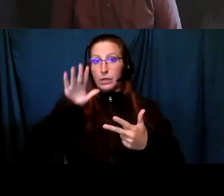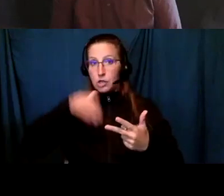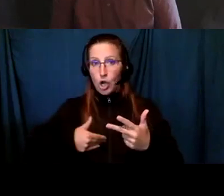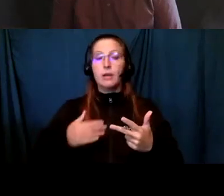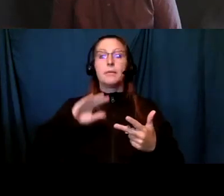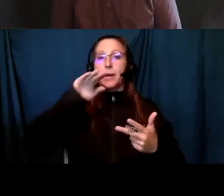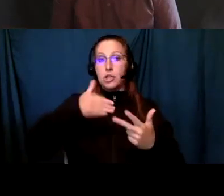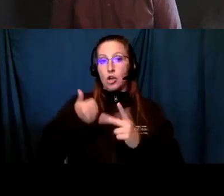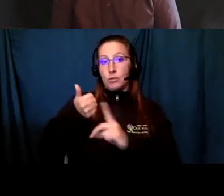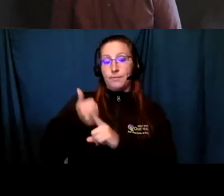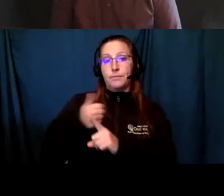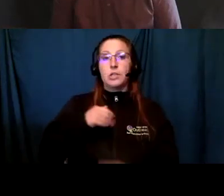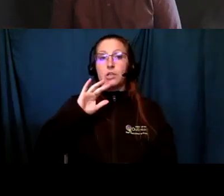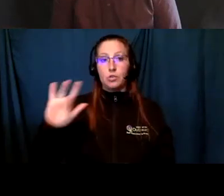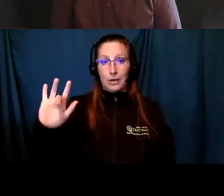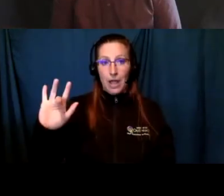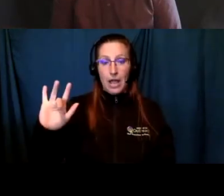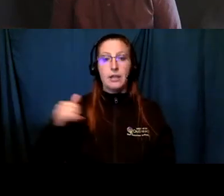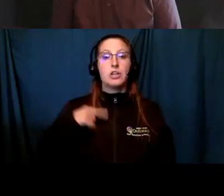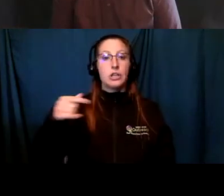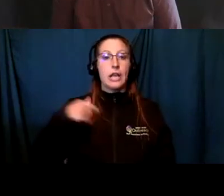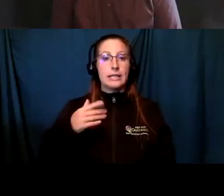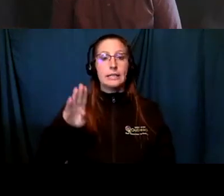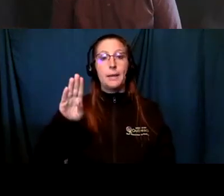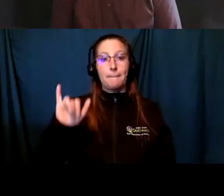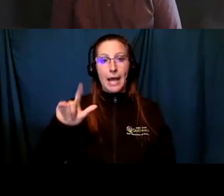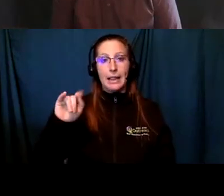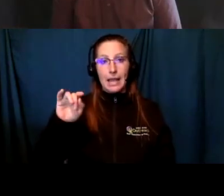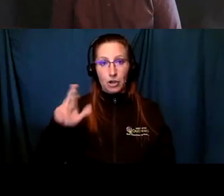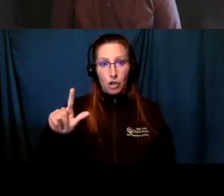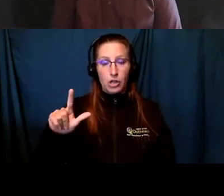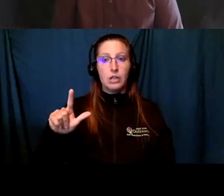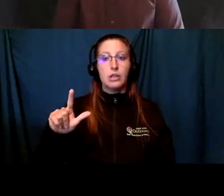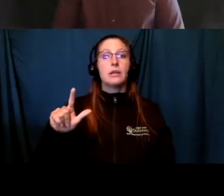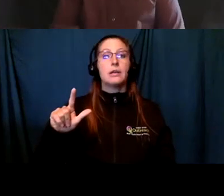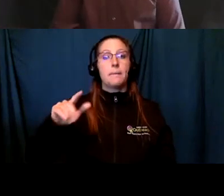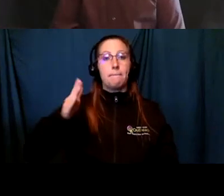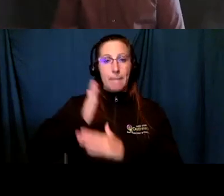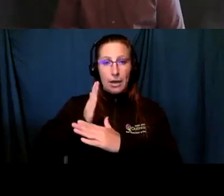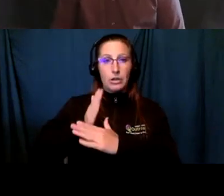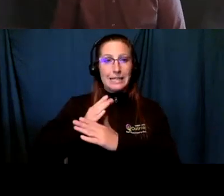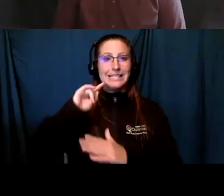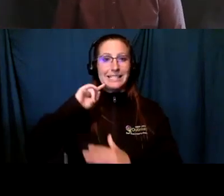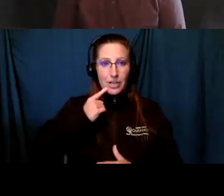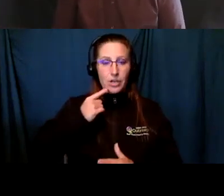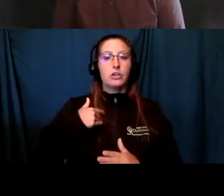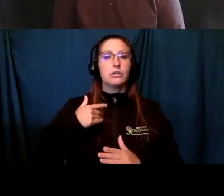has a bilateral moderately-severe hearing loss since birth and has worn hearing aids since about